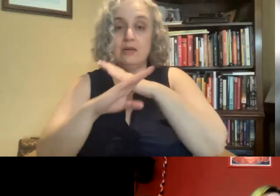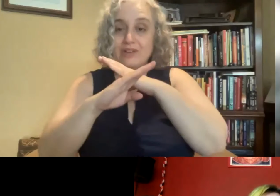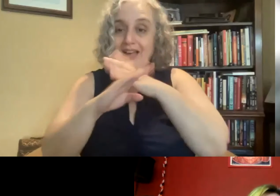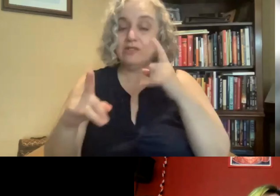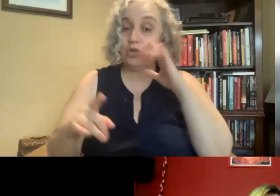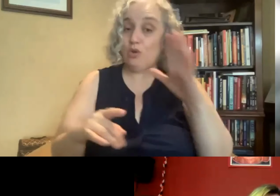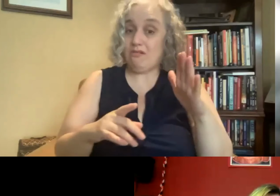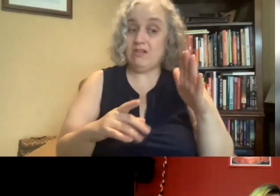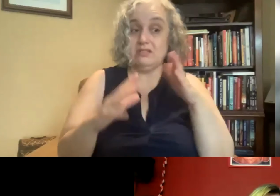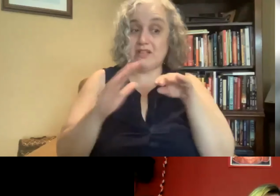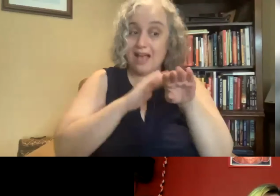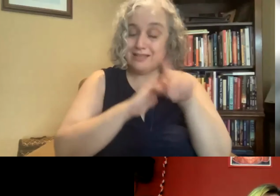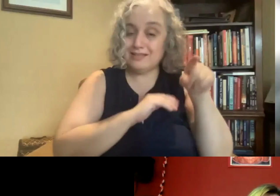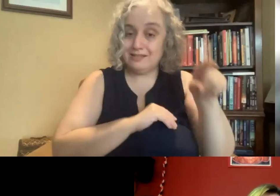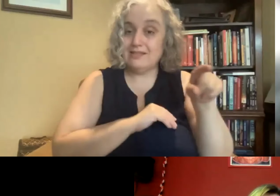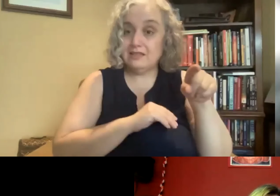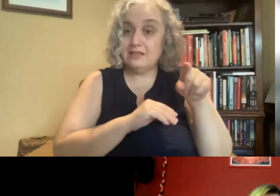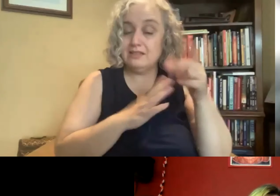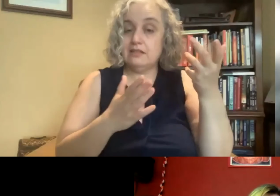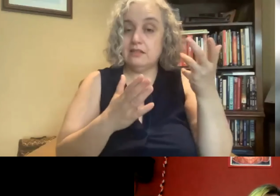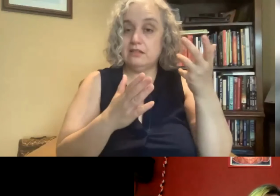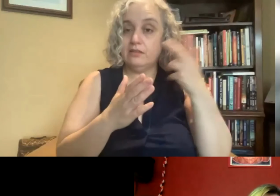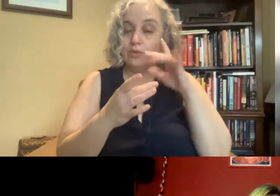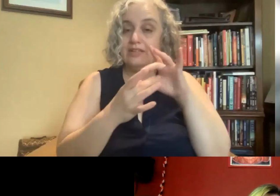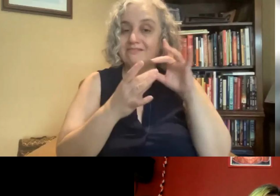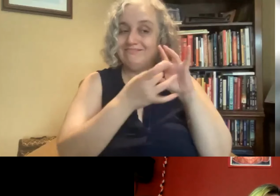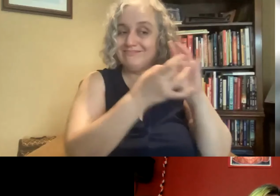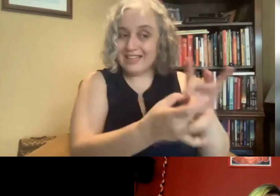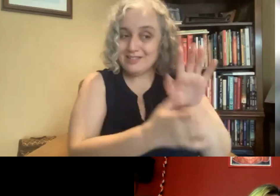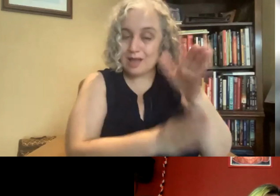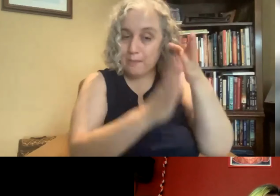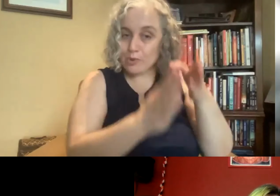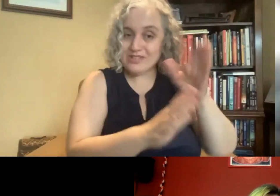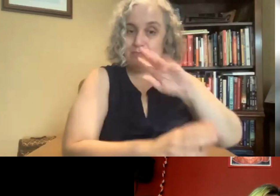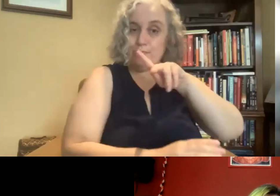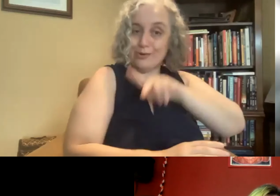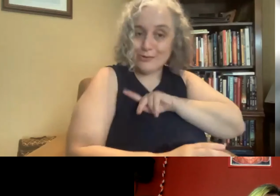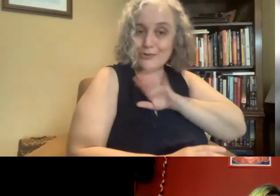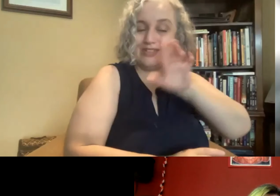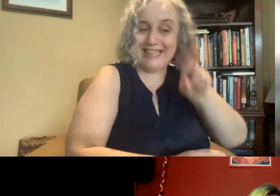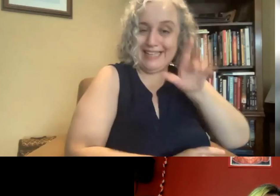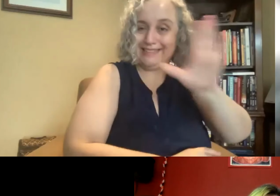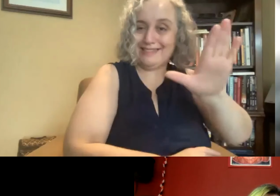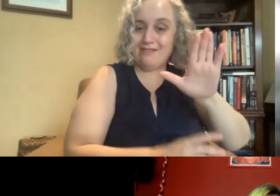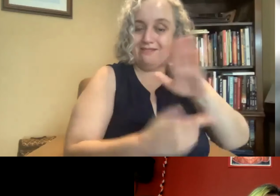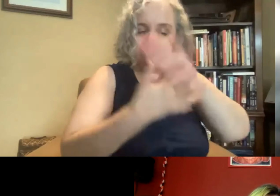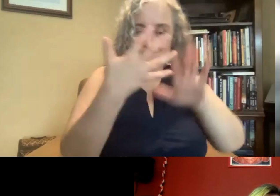that personally relevant information that allows that personalization.